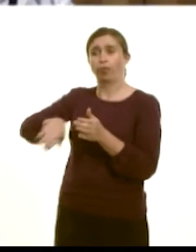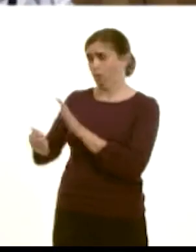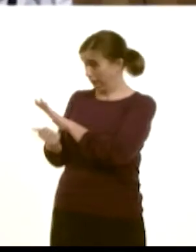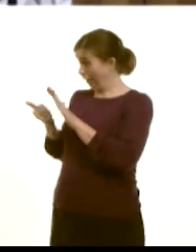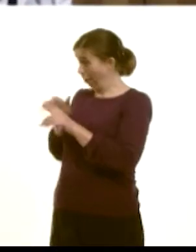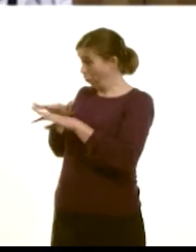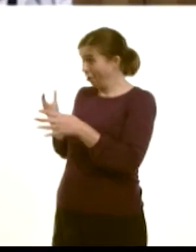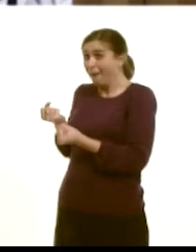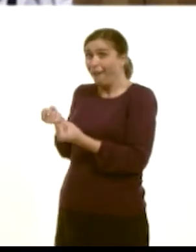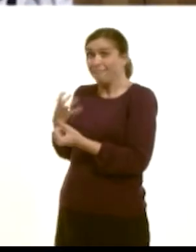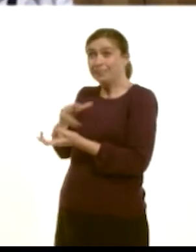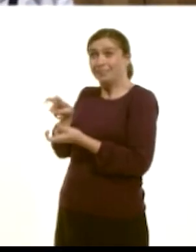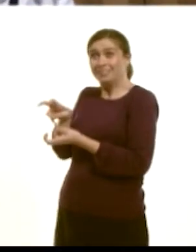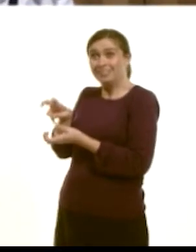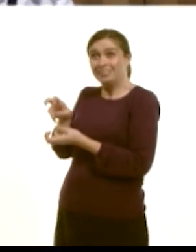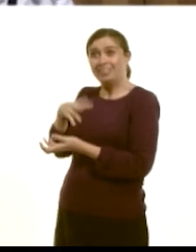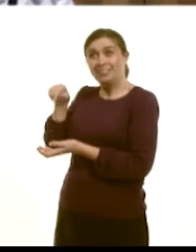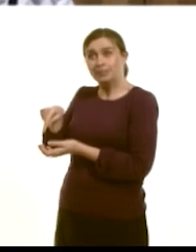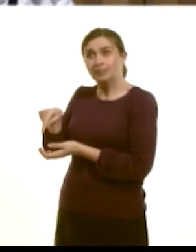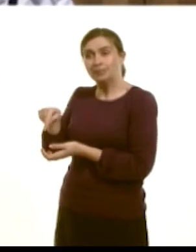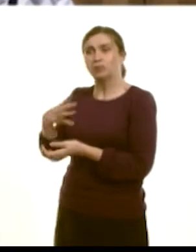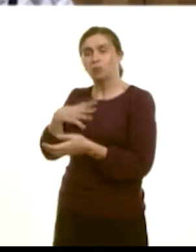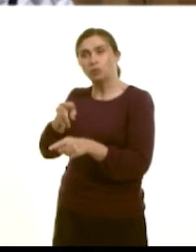Of course, it is also important that we seek to encourageóalthough this is not something